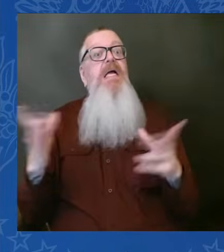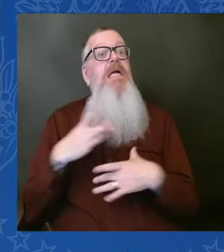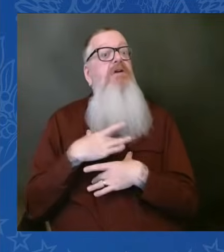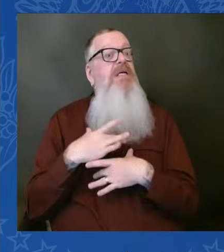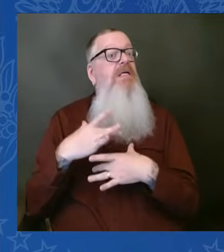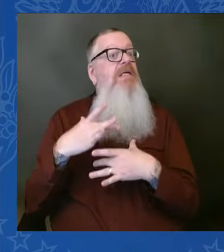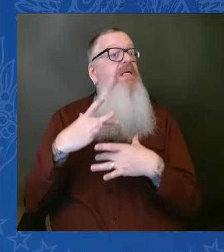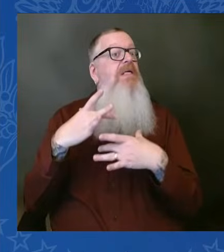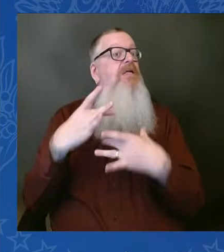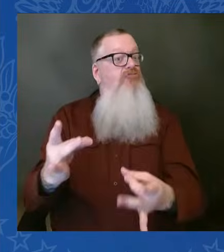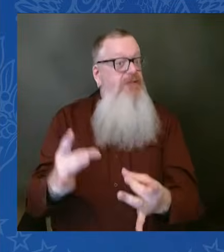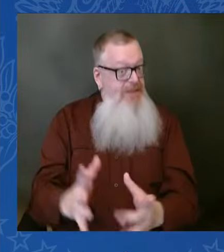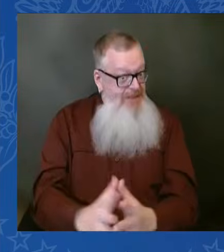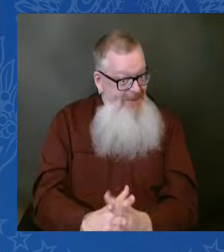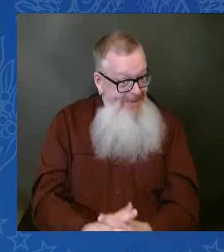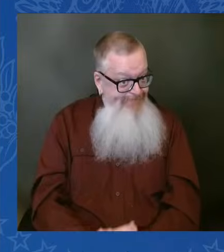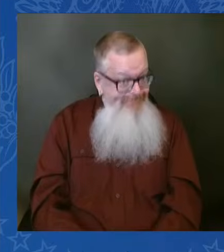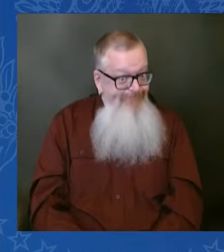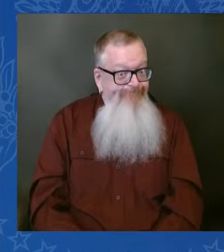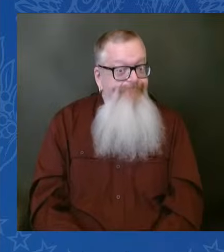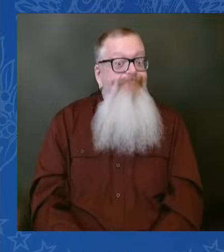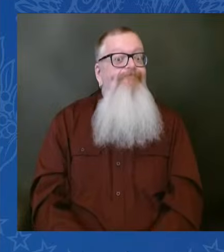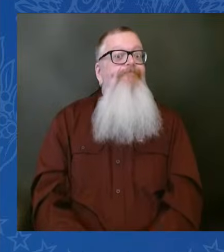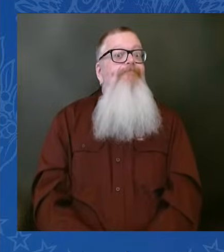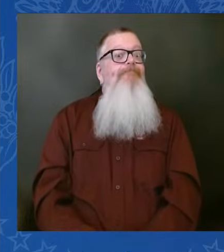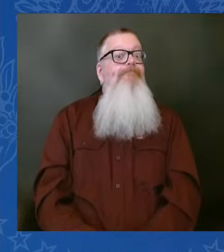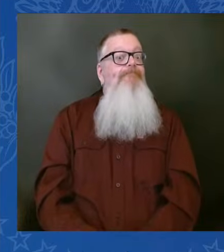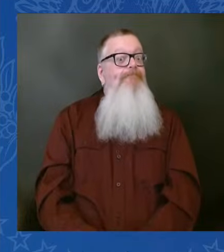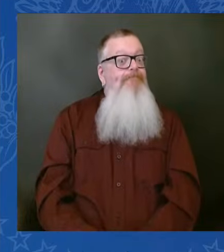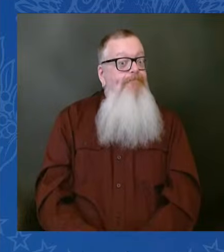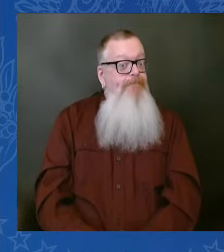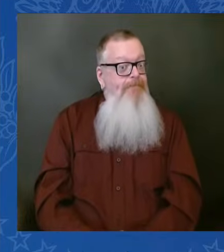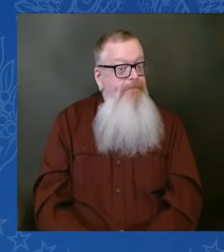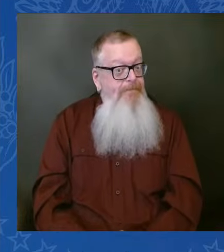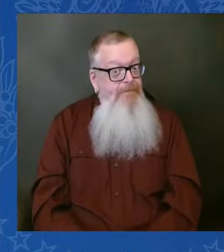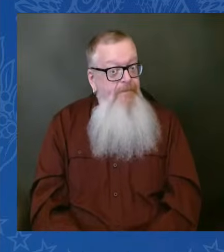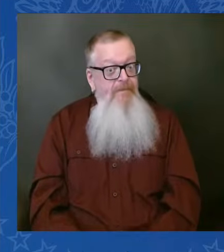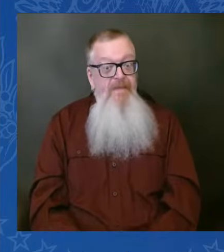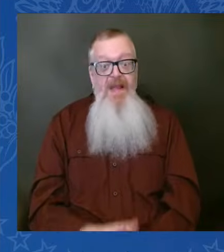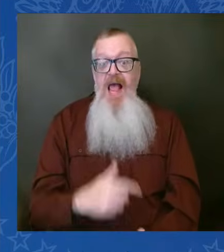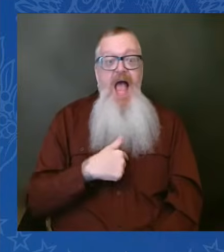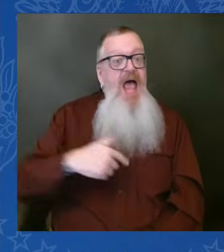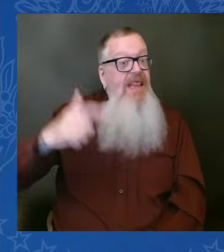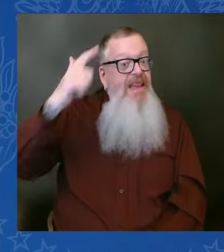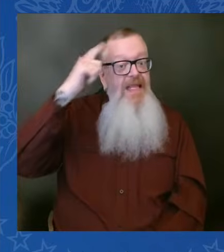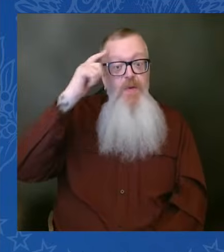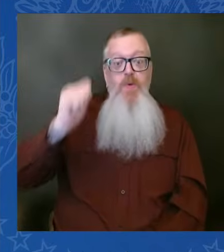because I think everybody has an opportunity to reconsider their going -- growth --